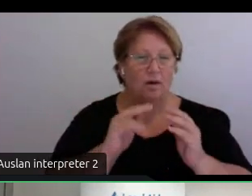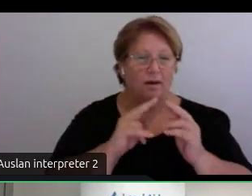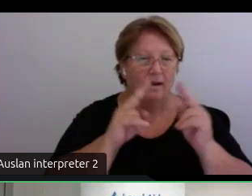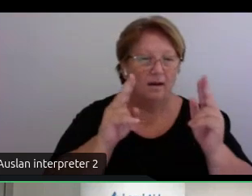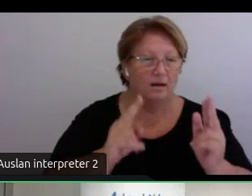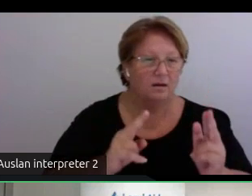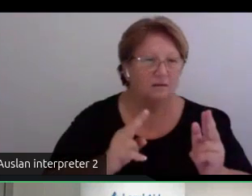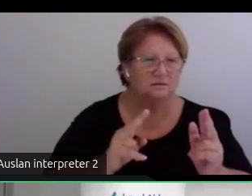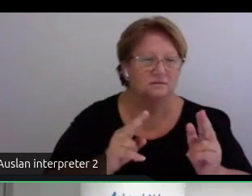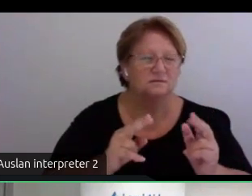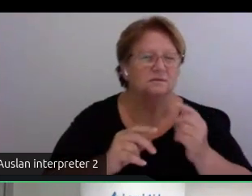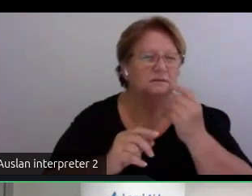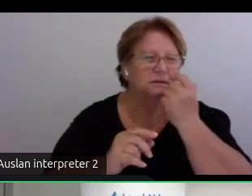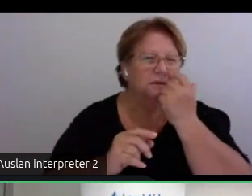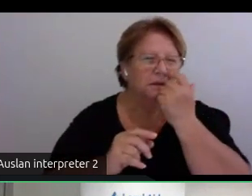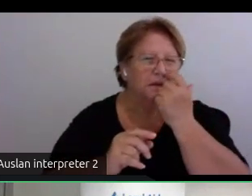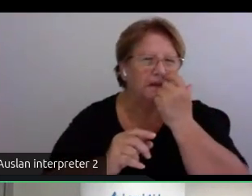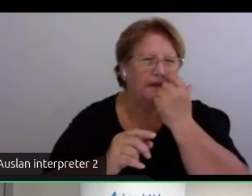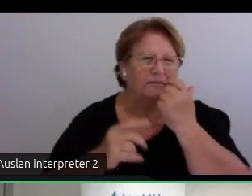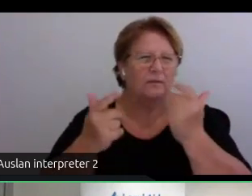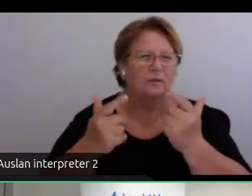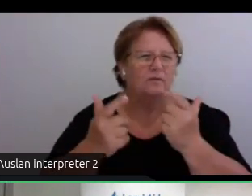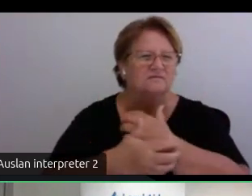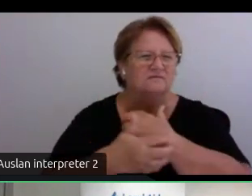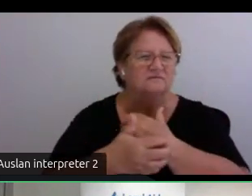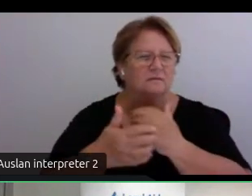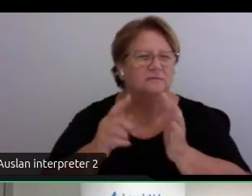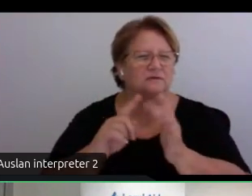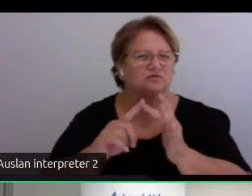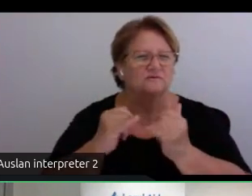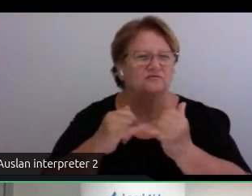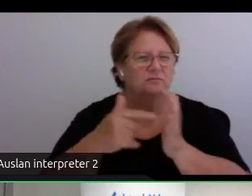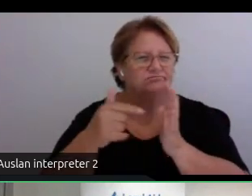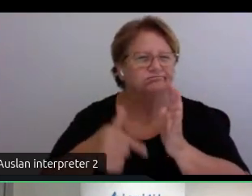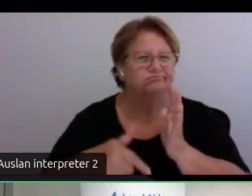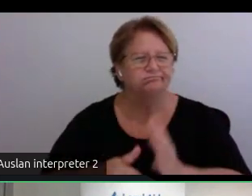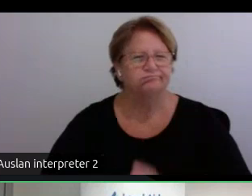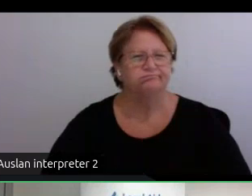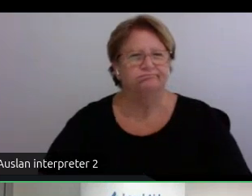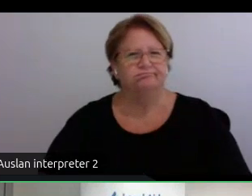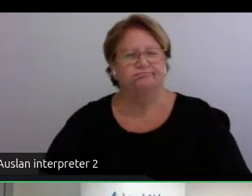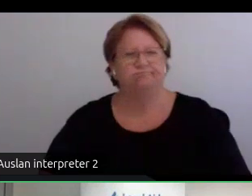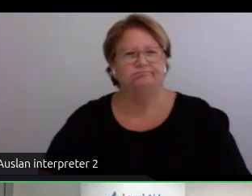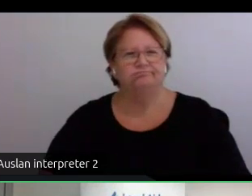from the house is covered? There's all the the specific farm insurance cover and and leaving